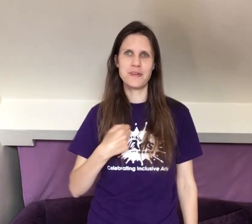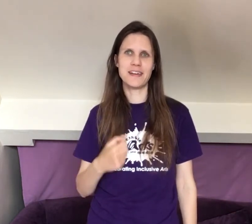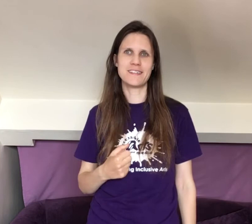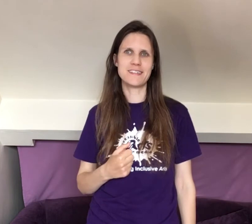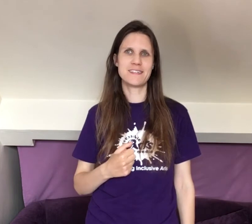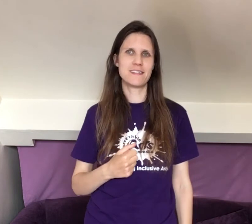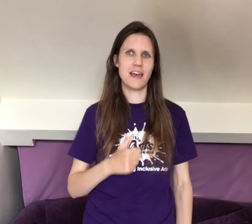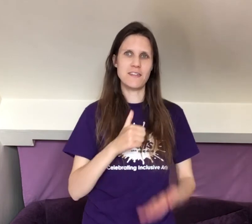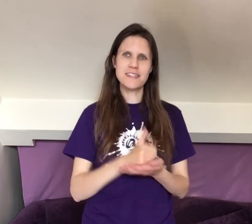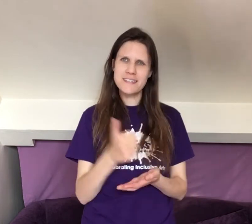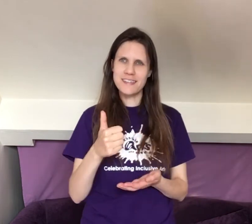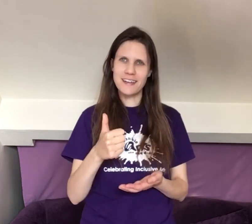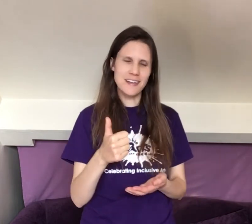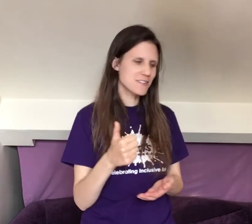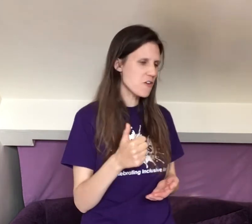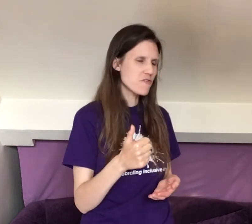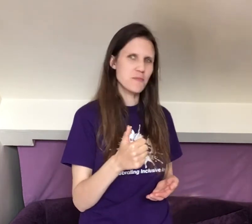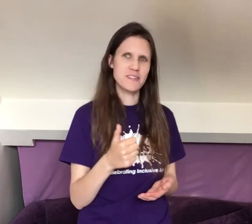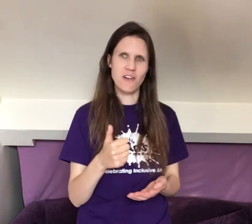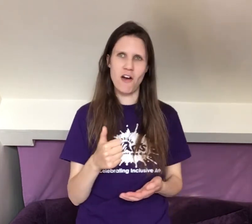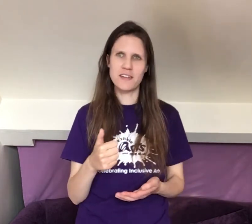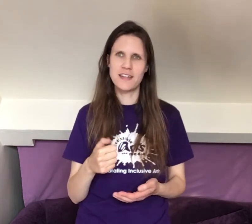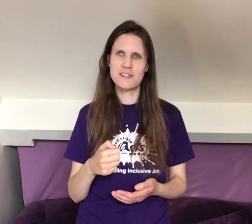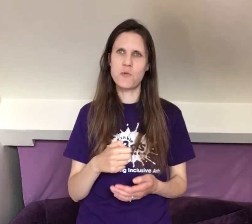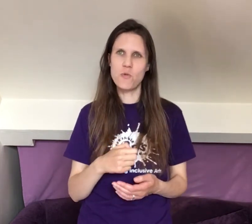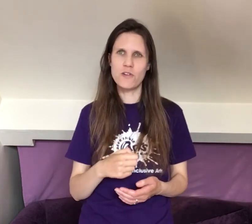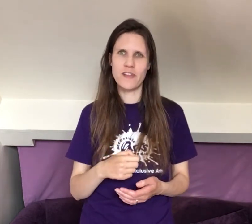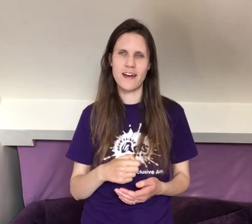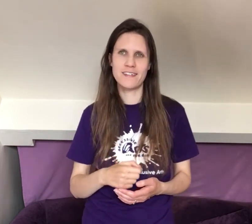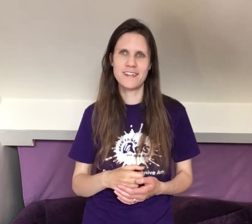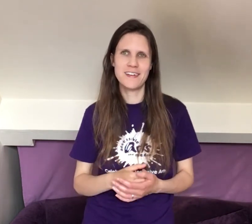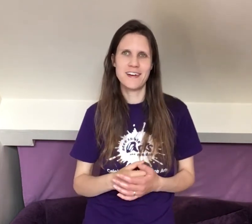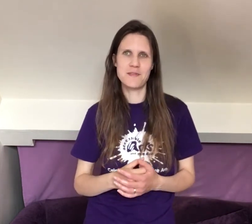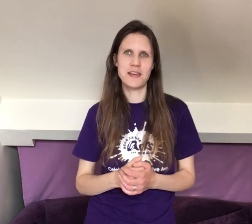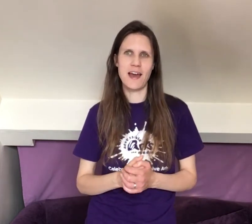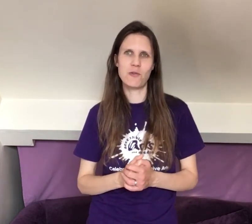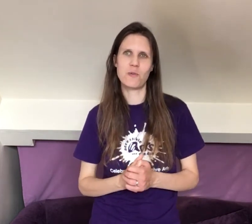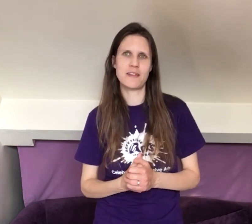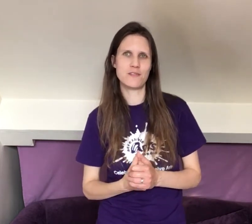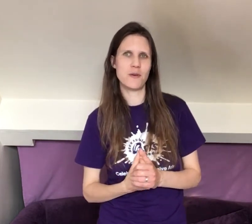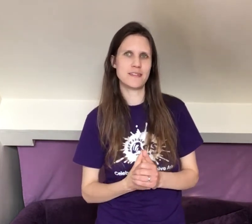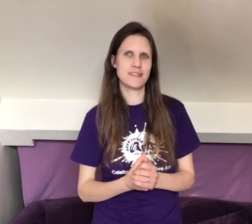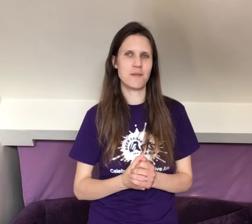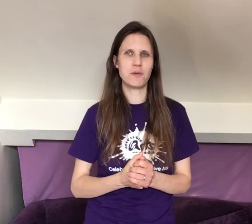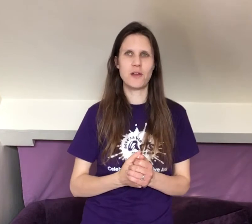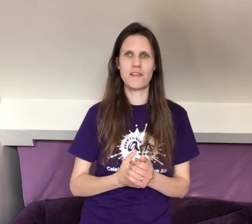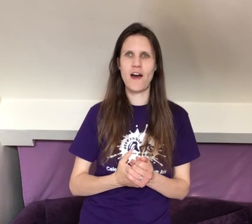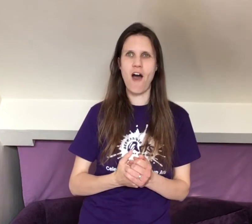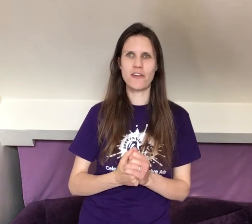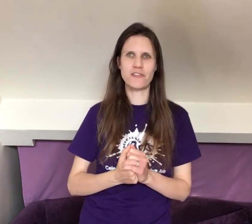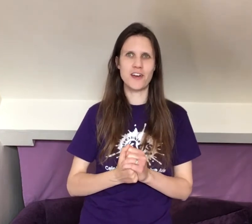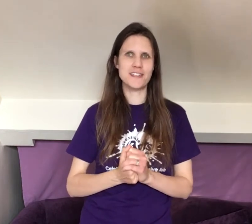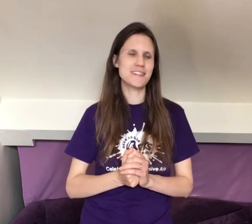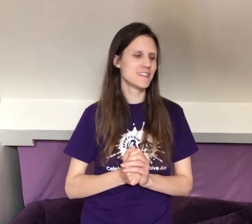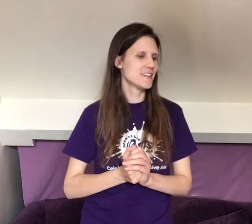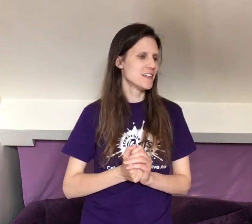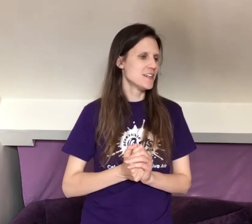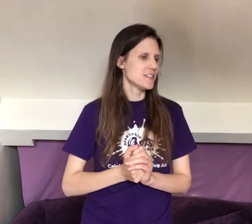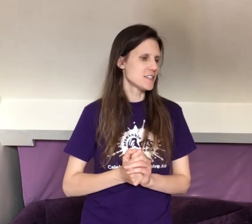Brilliant! OK, fantastic! Let’s go from the start. Let’s do all of that. I think we can get all the way through it and then we’ll learn the hard verse.